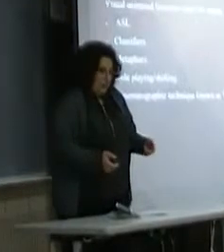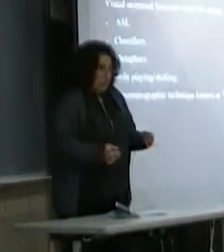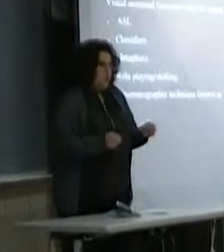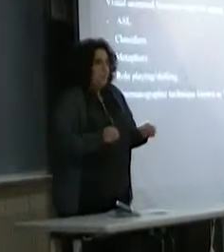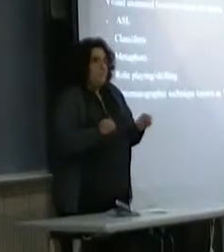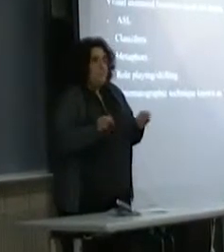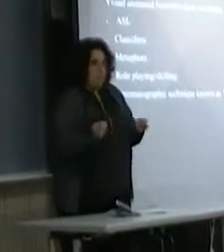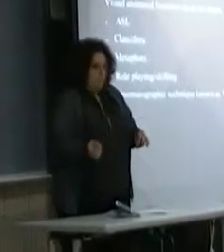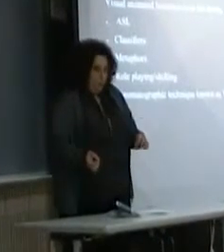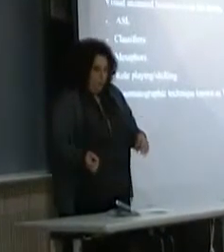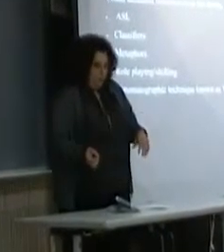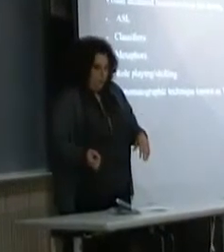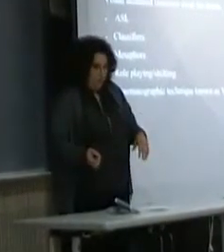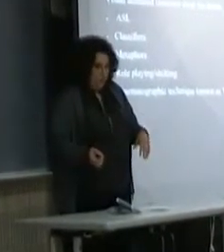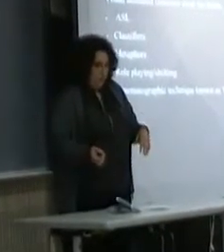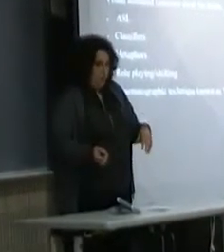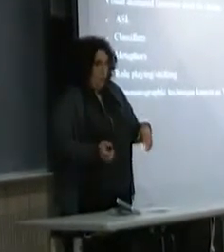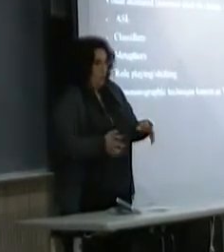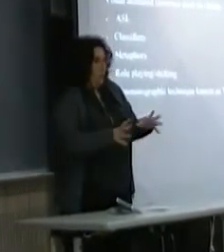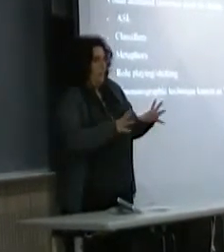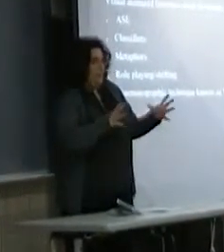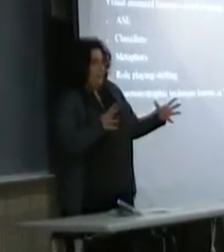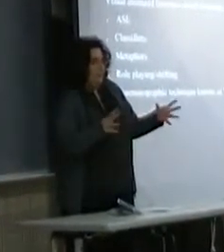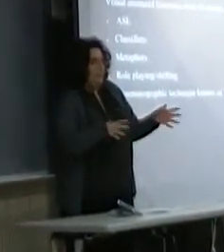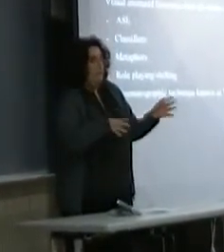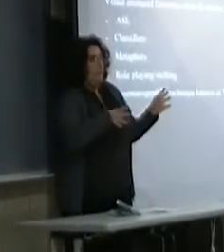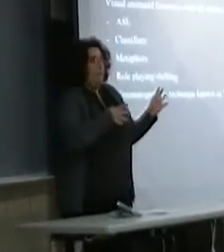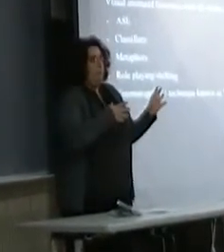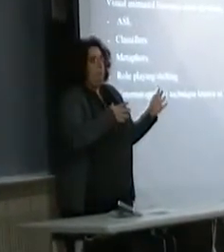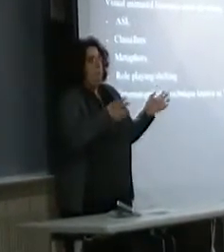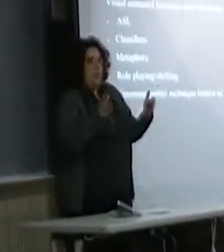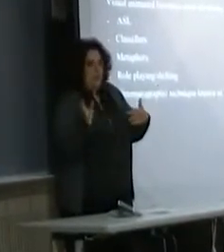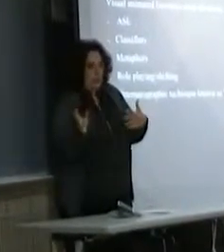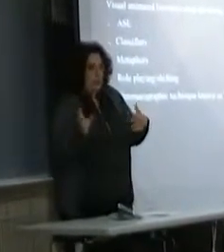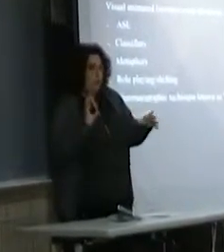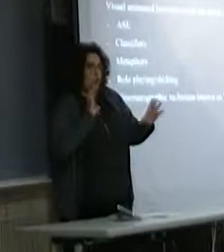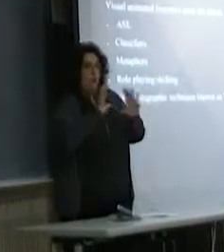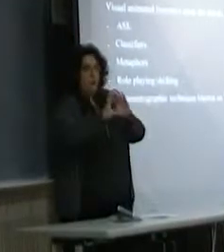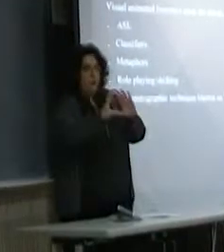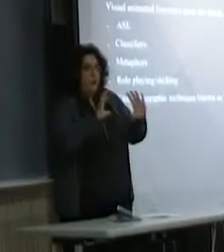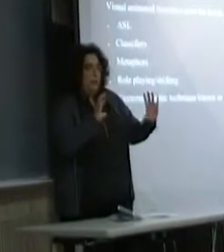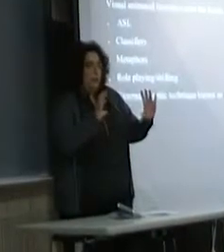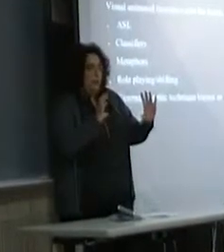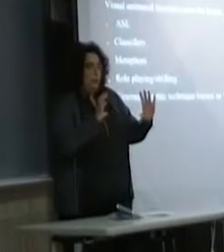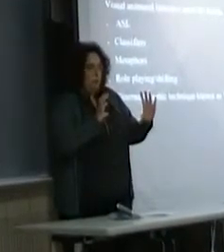Just as filmmakers use a wide lens, panning, zooming in and out,